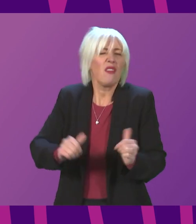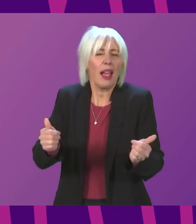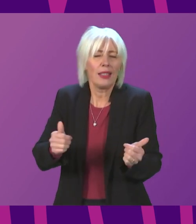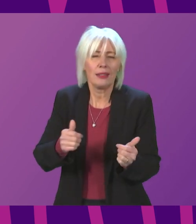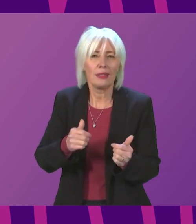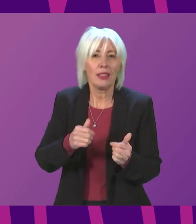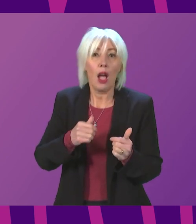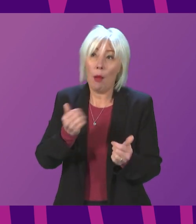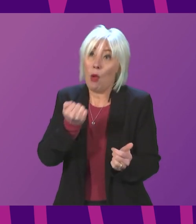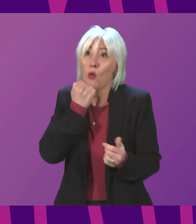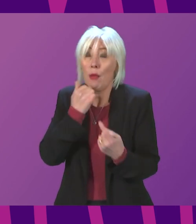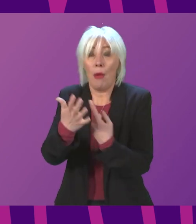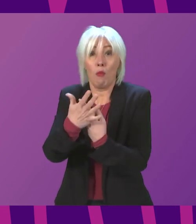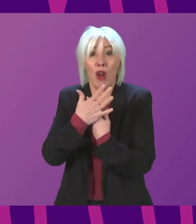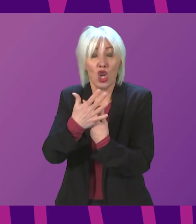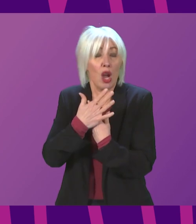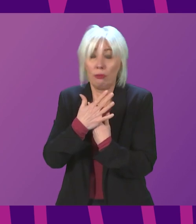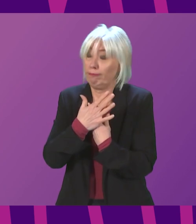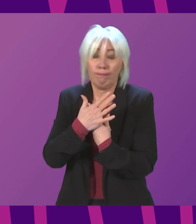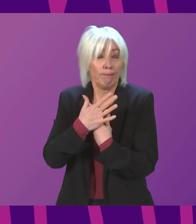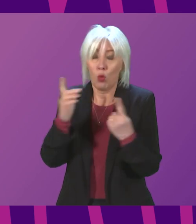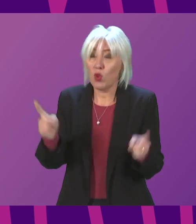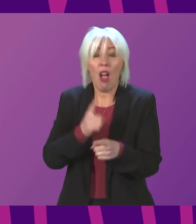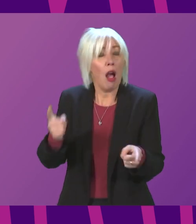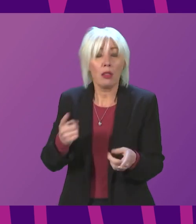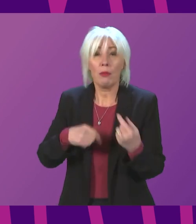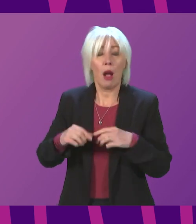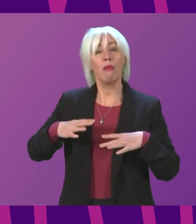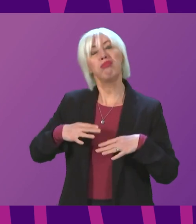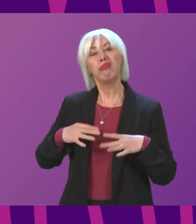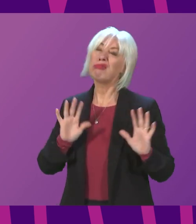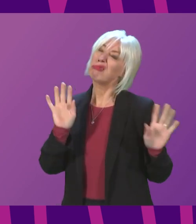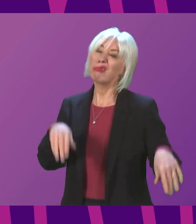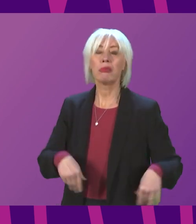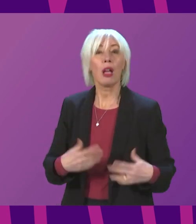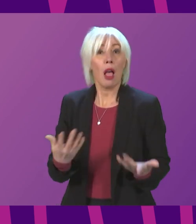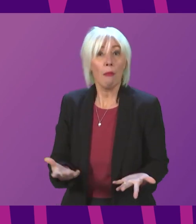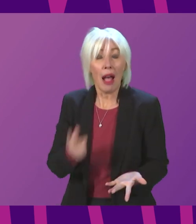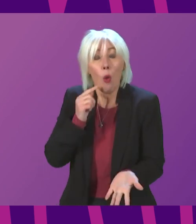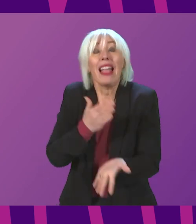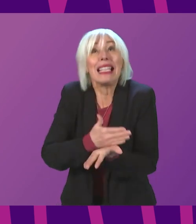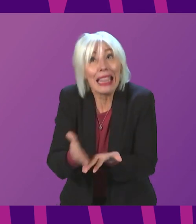about the mounting pressure on our hospitals. I hope that that is clear. I recognise the points that have been made, but I appeal to